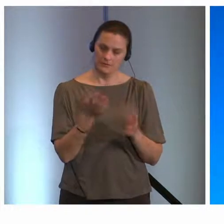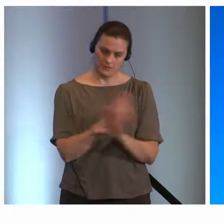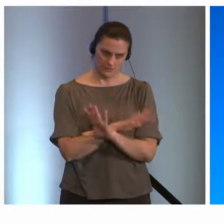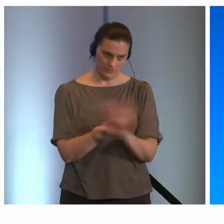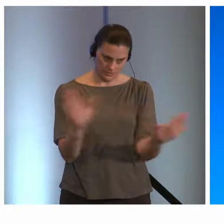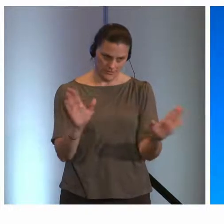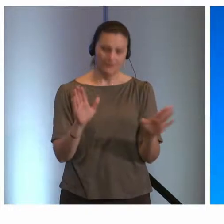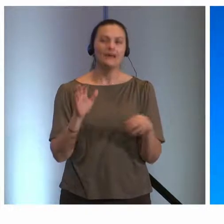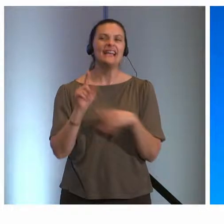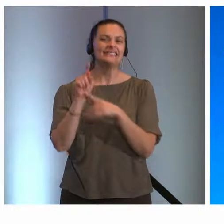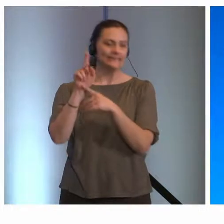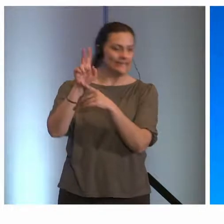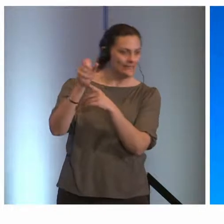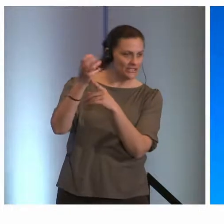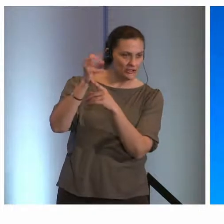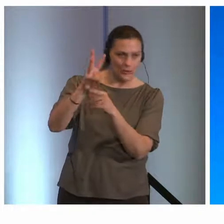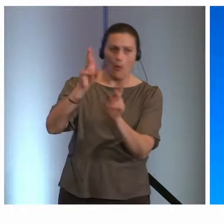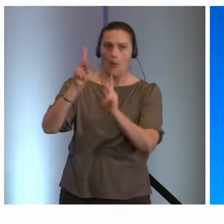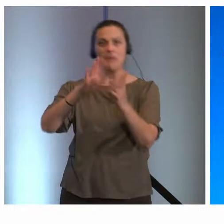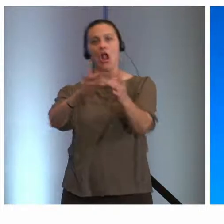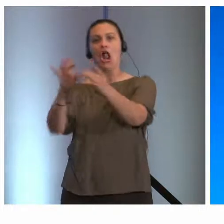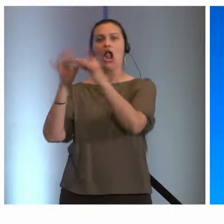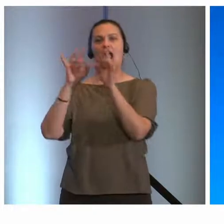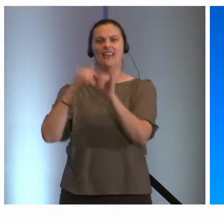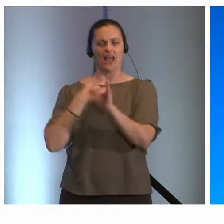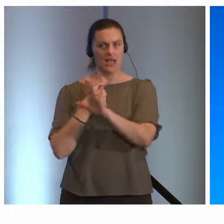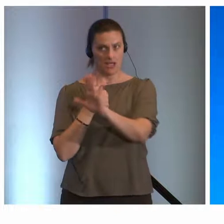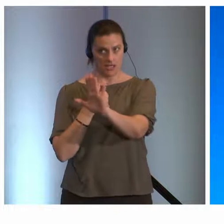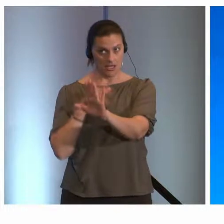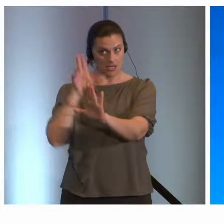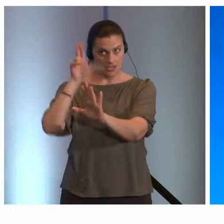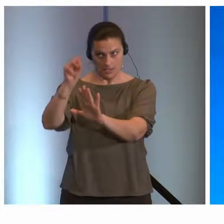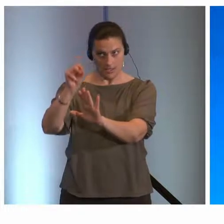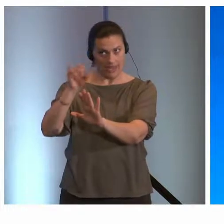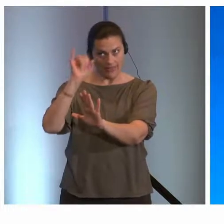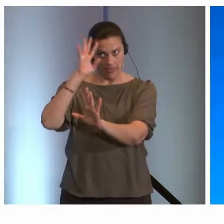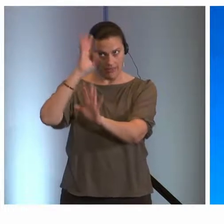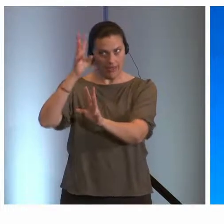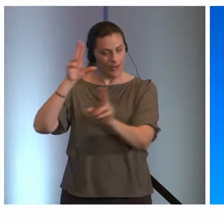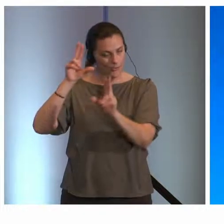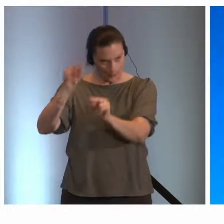nut job, deaf-mute not a thing, I've heard this term